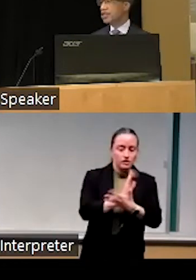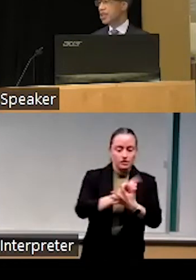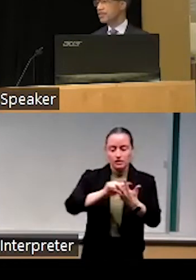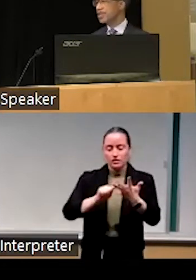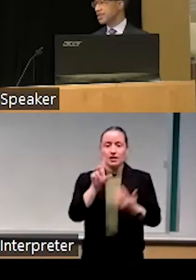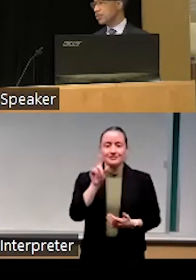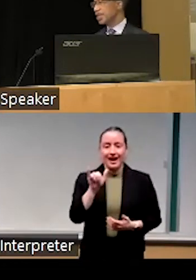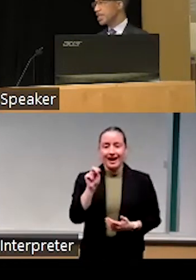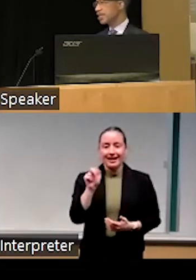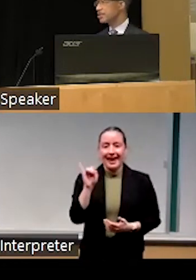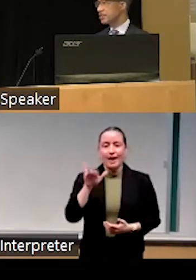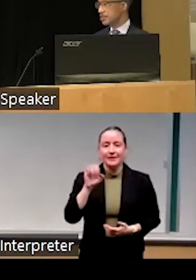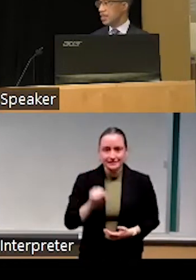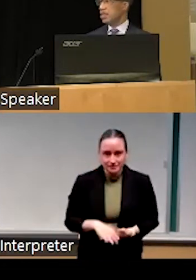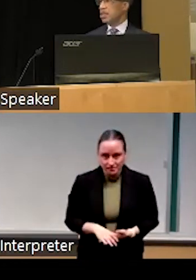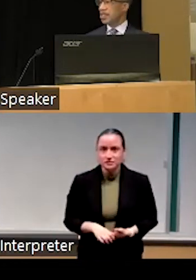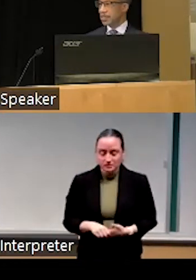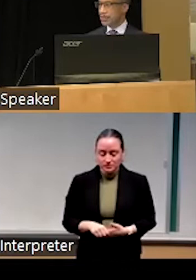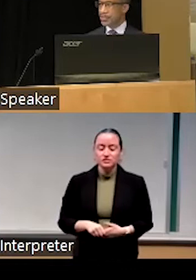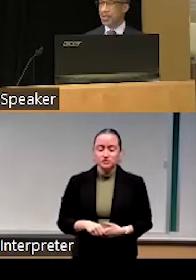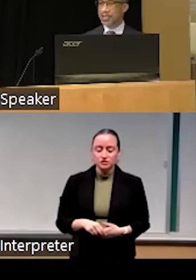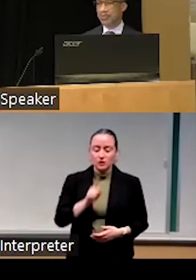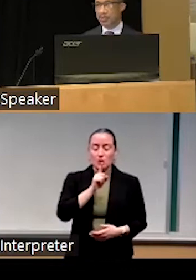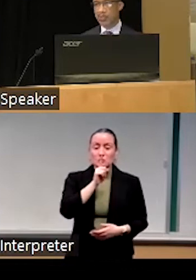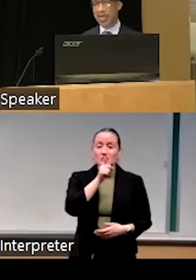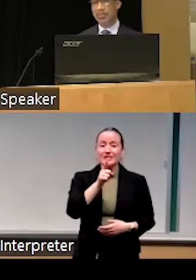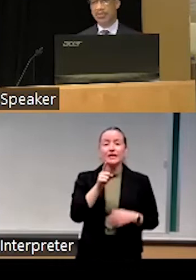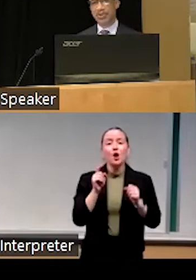fundamental things that we can take to the clinical situation when we're working with